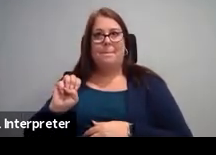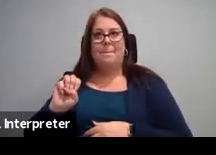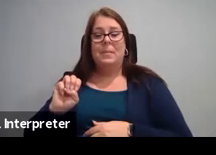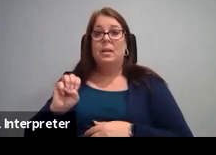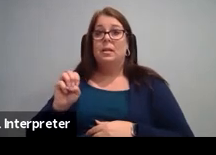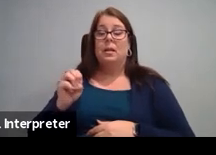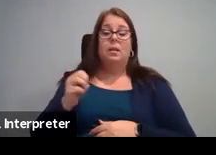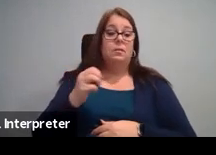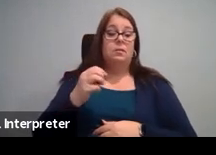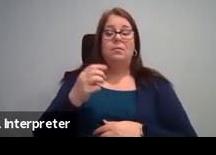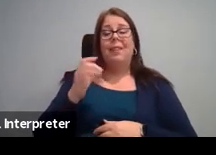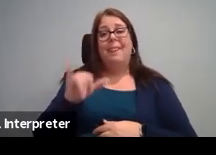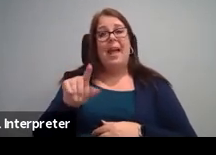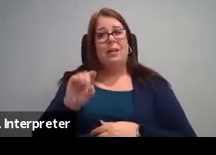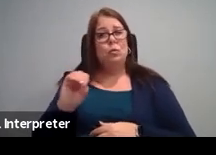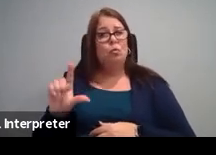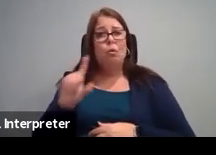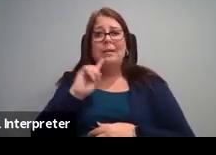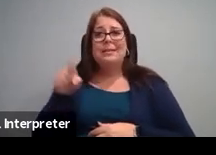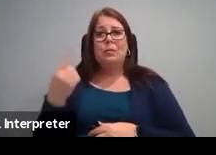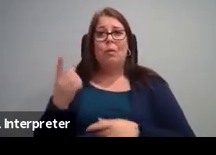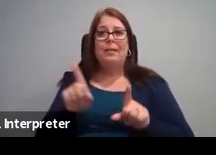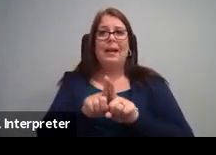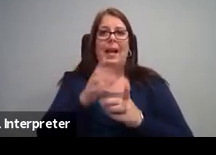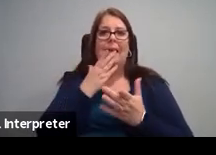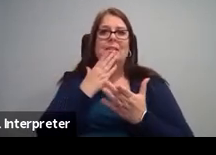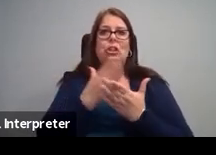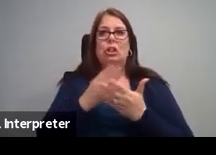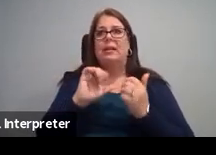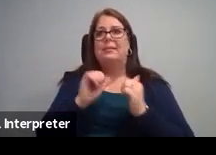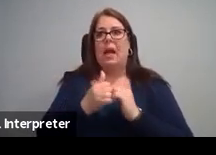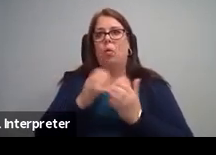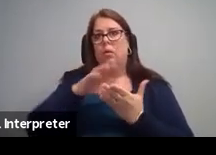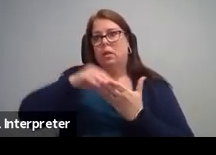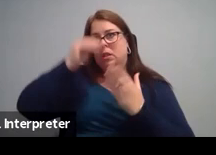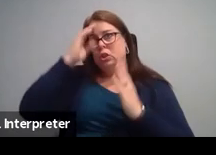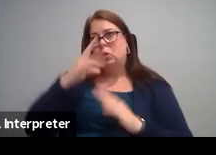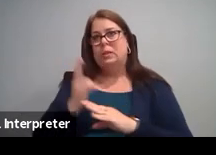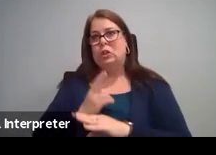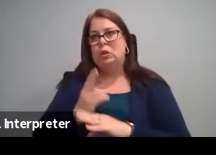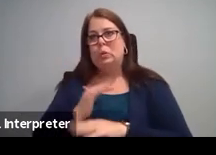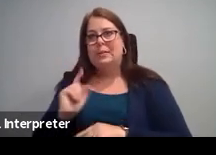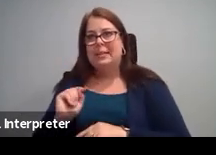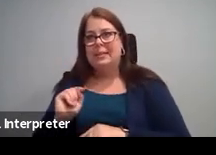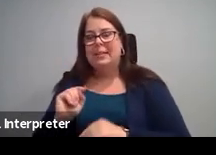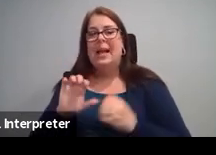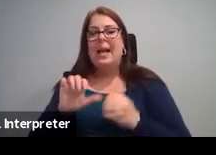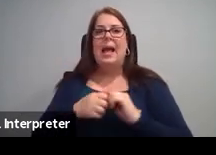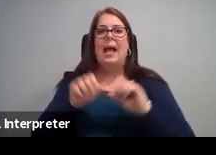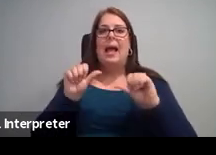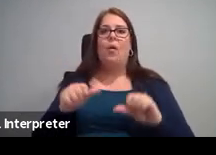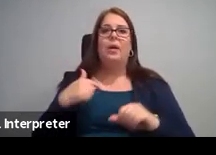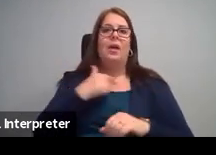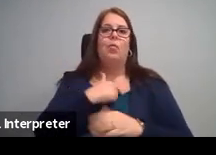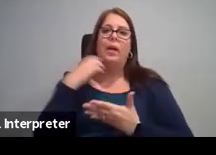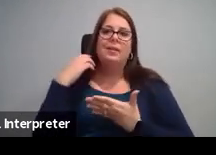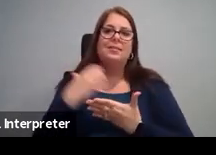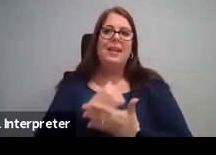Laurie Arnold: The tool is only as good as how it's used. So how can we leverage this current environment in this virtual environment.